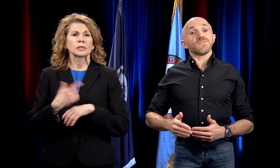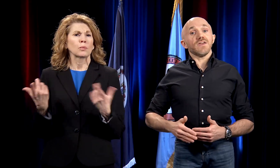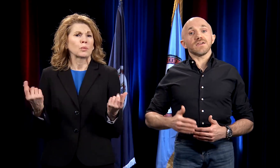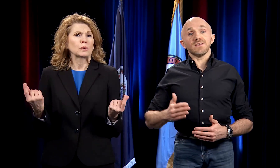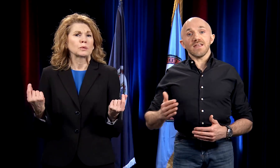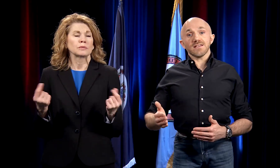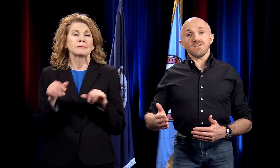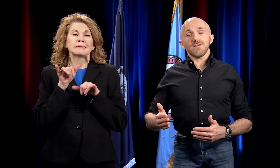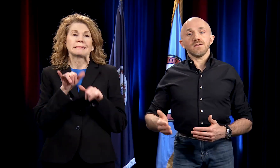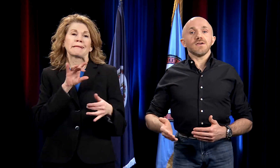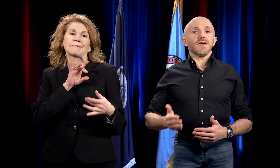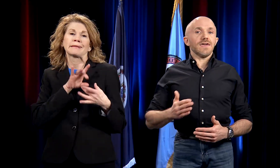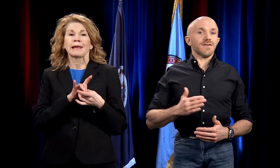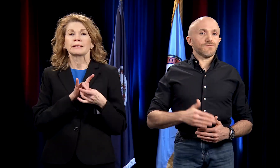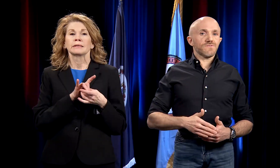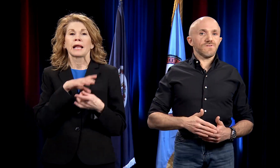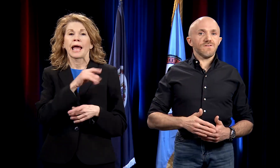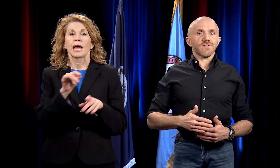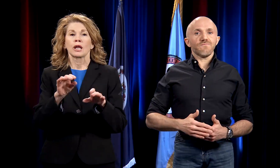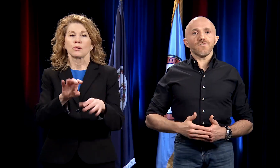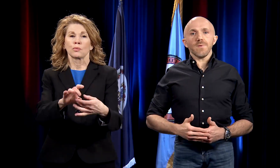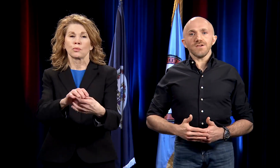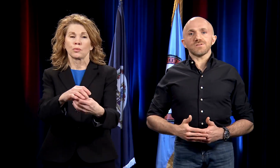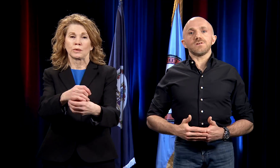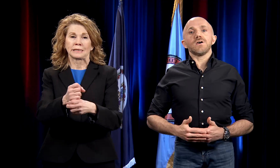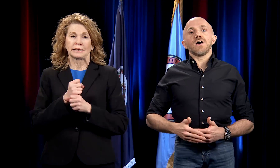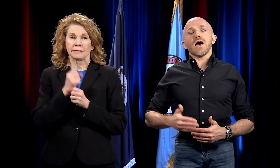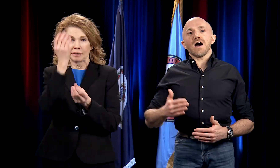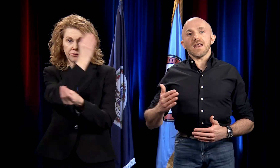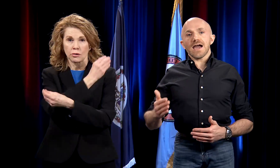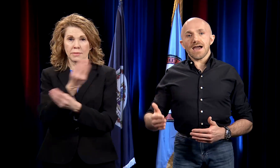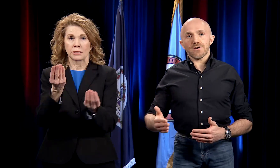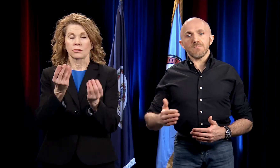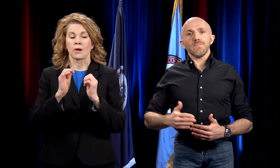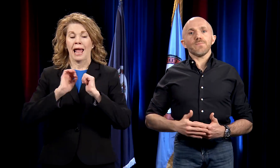can stay connected and receive information on how to be